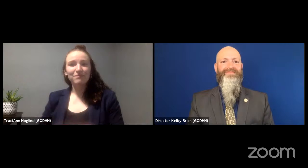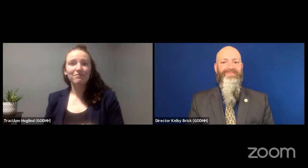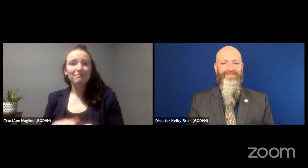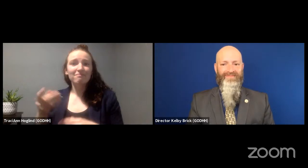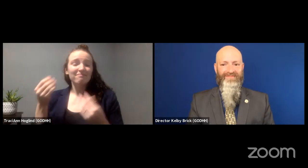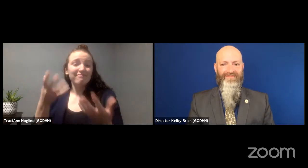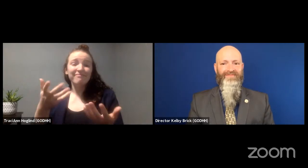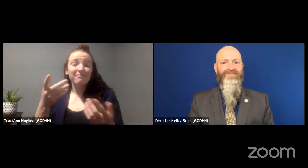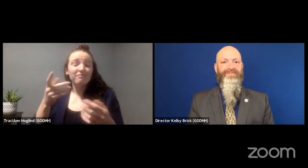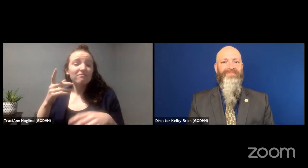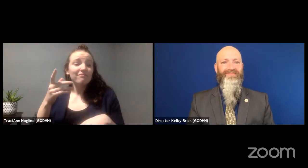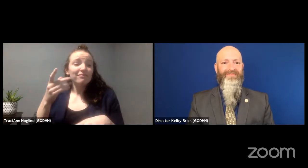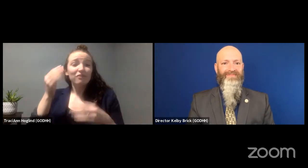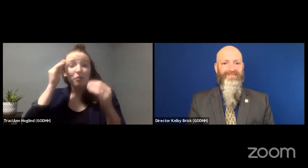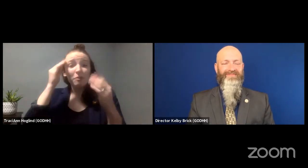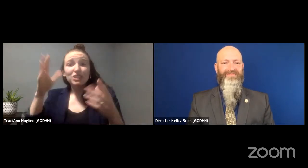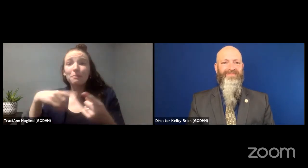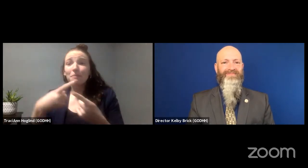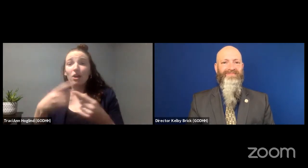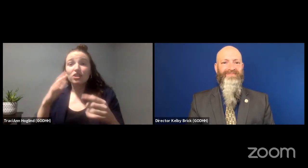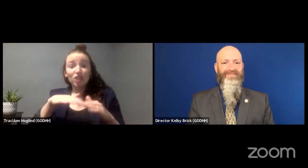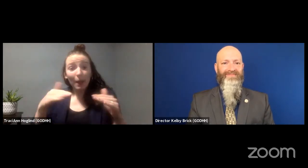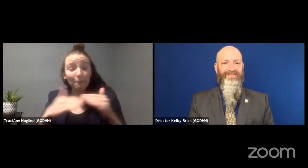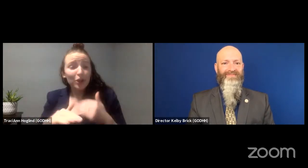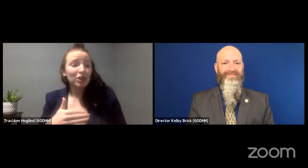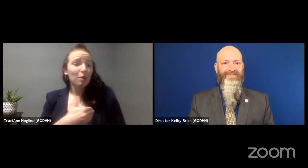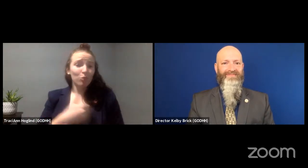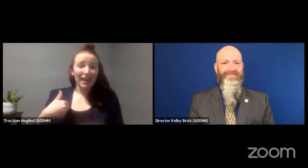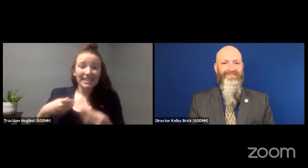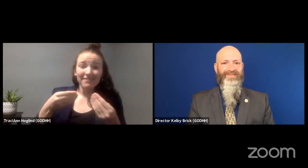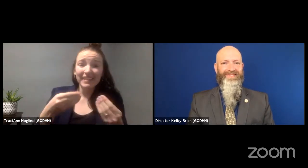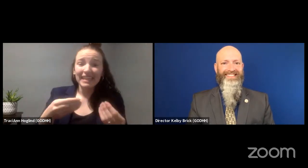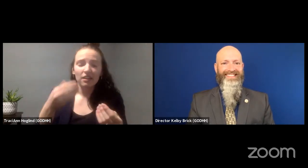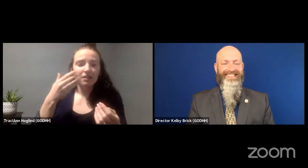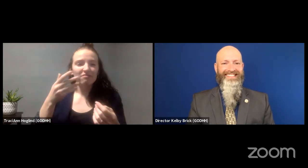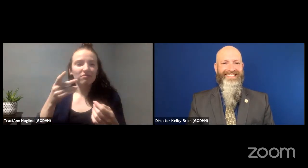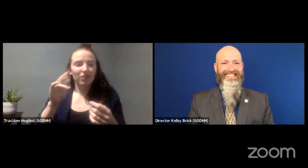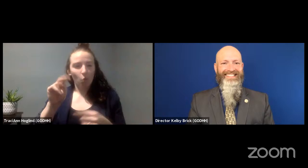resources. Again, what a great example of our deaf ecosystem. If you have questions